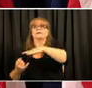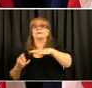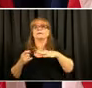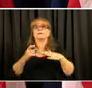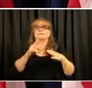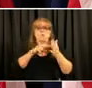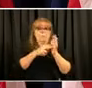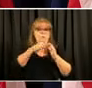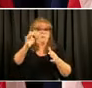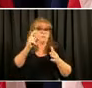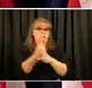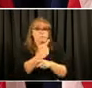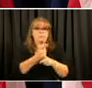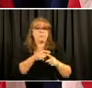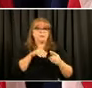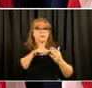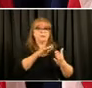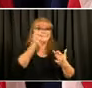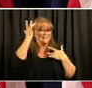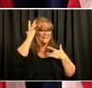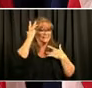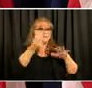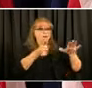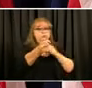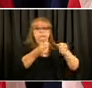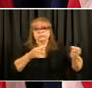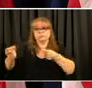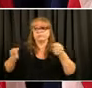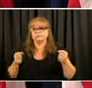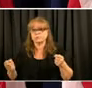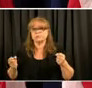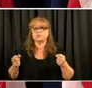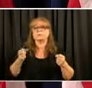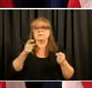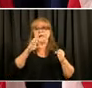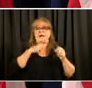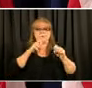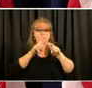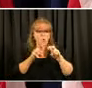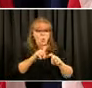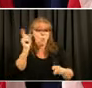board but it's to find where there are cases and take actions early to prevent them from becoming